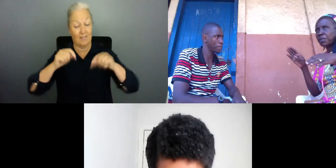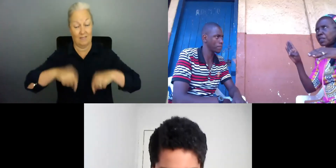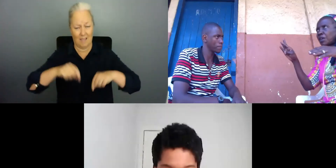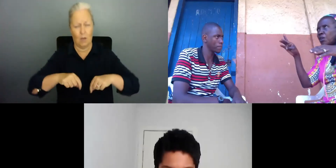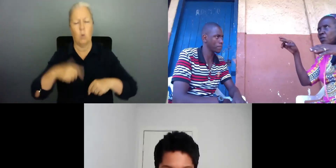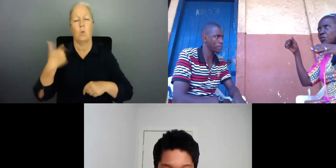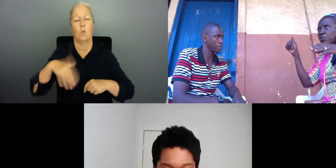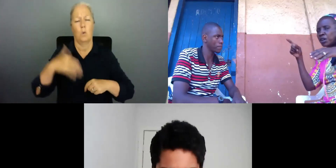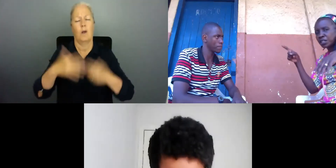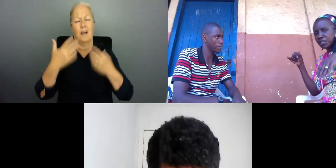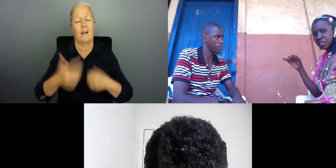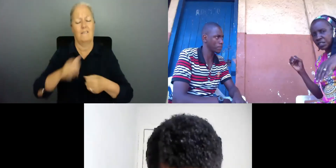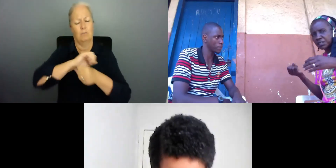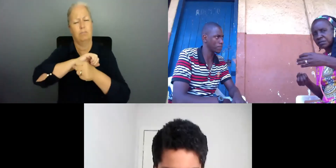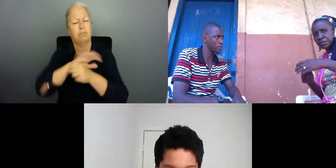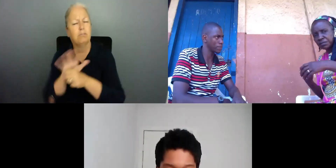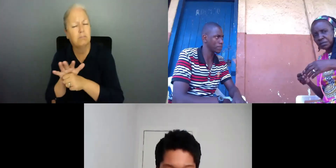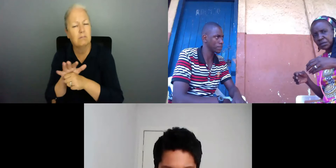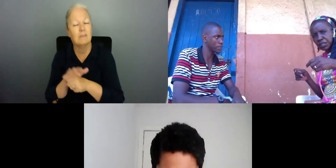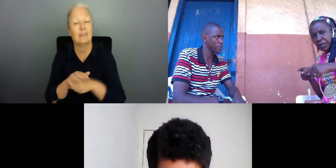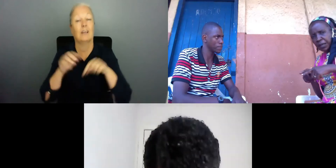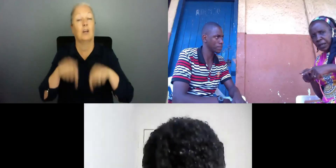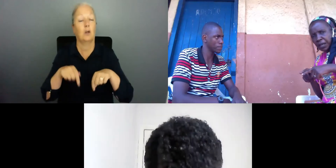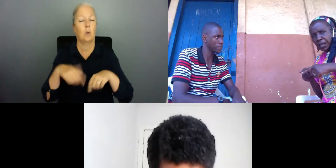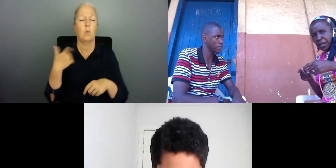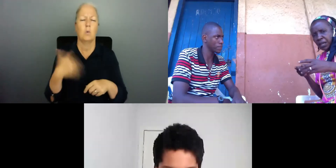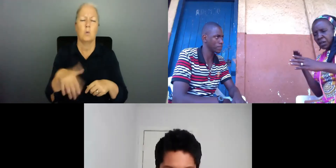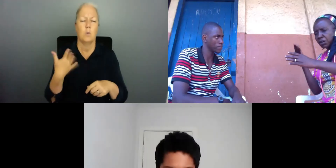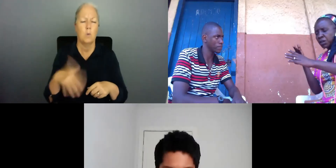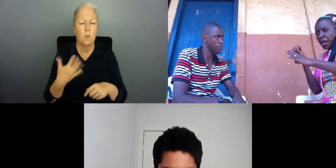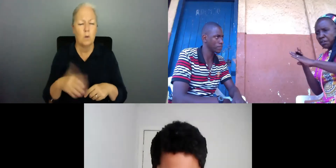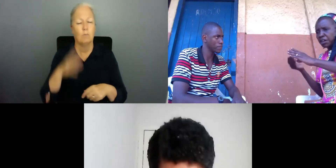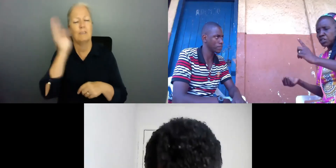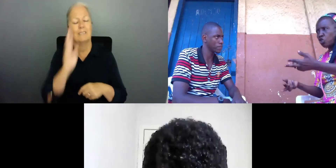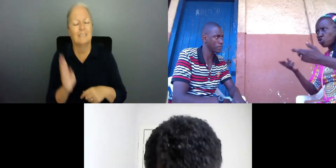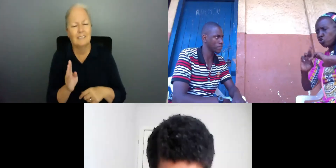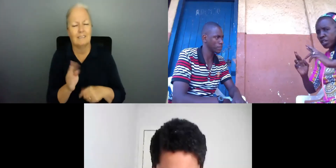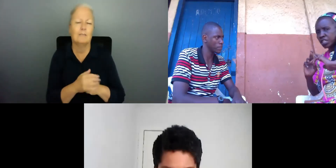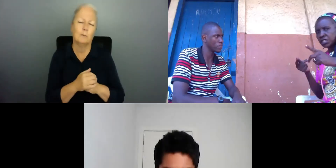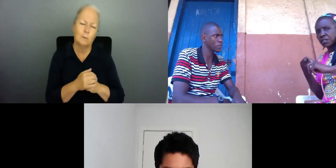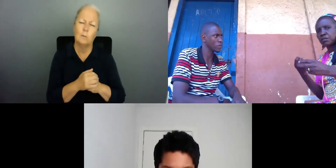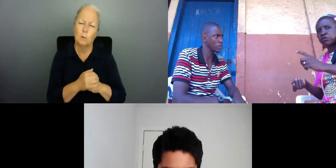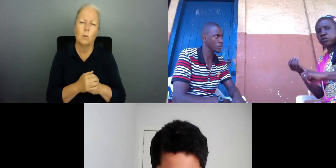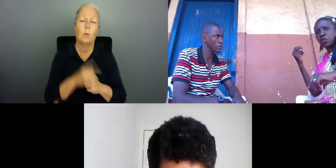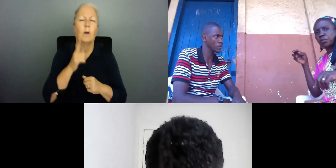ablaze and misogynist derived consequences of almost 400 years of slavery the several